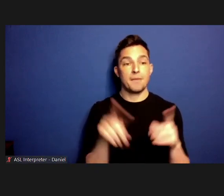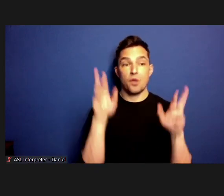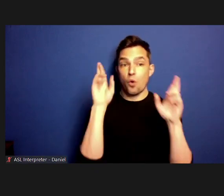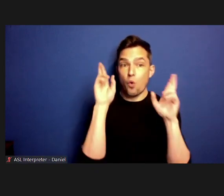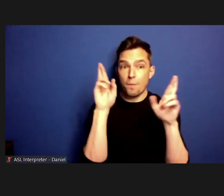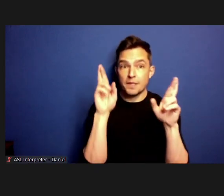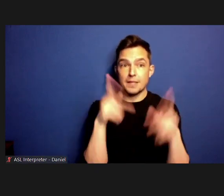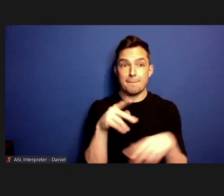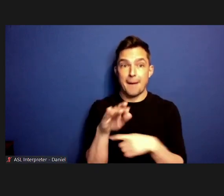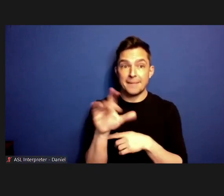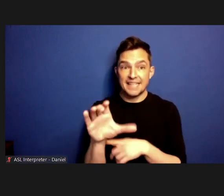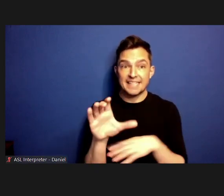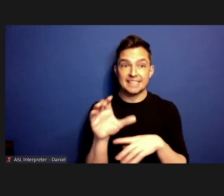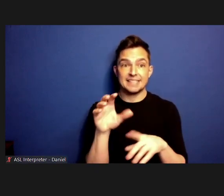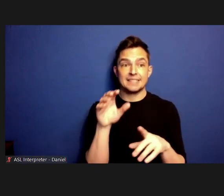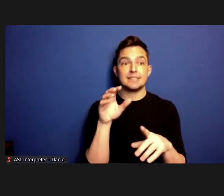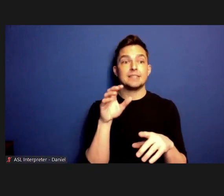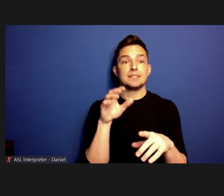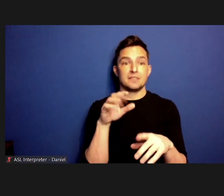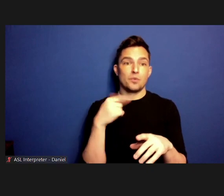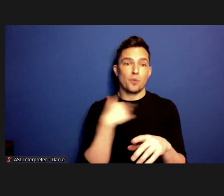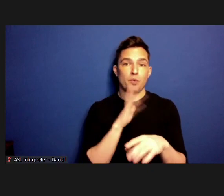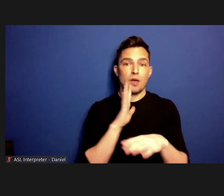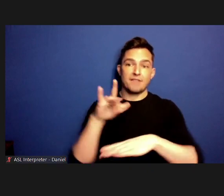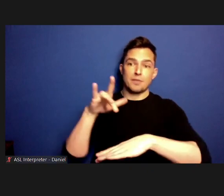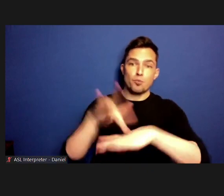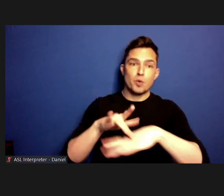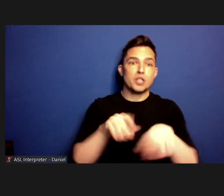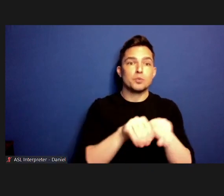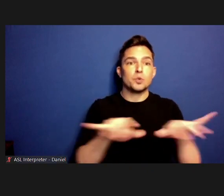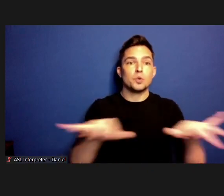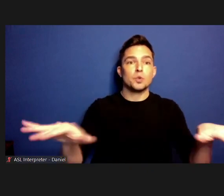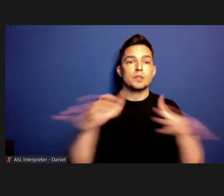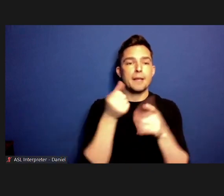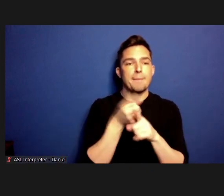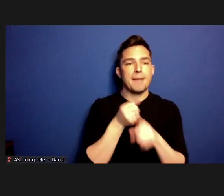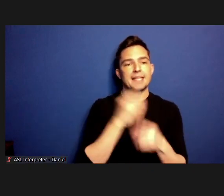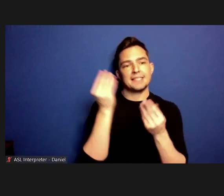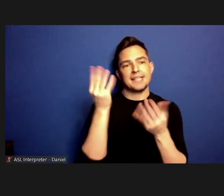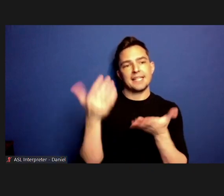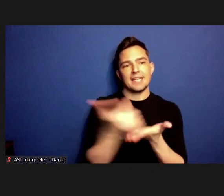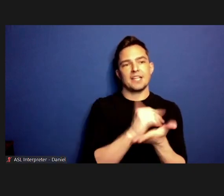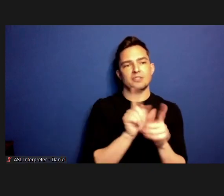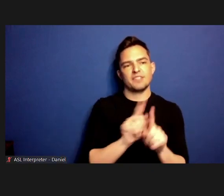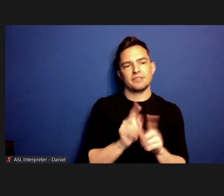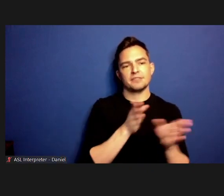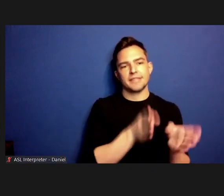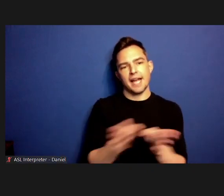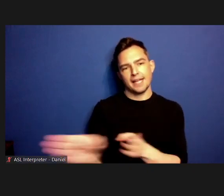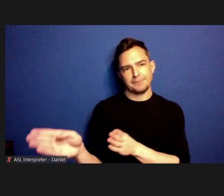have some reach to impact data collection of all sorts. And so, these are the ways that